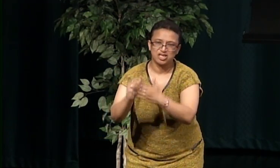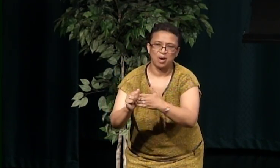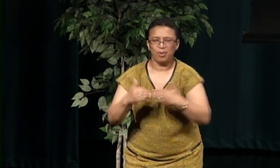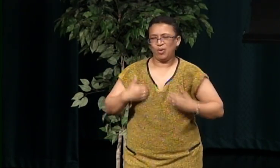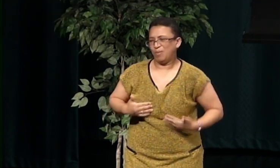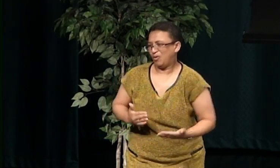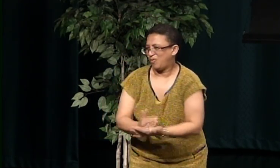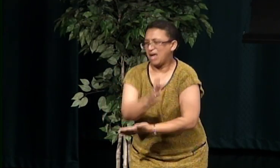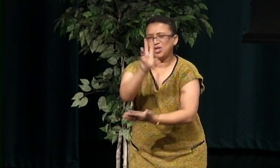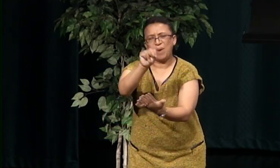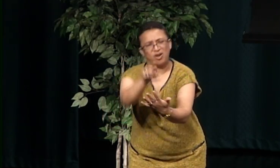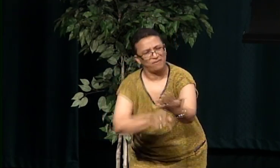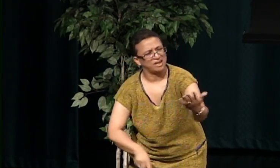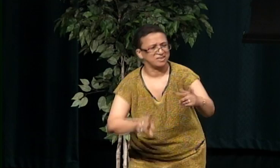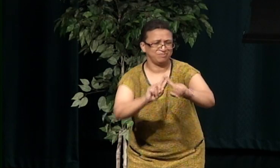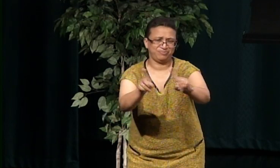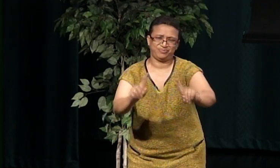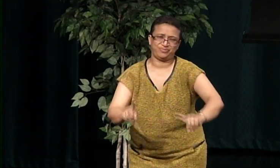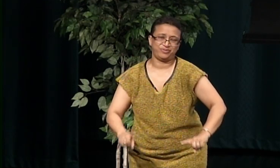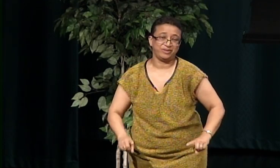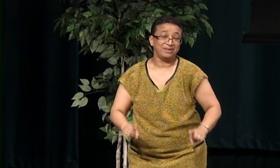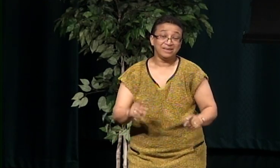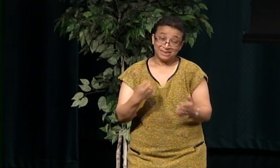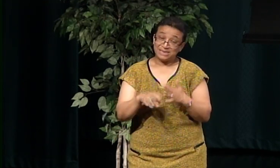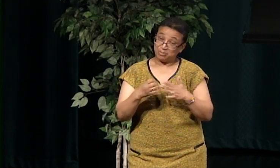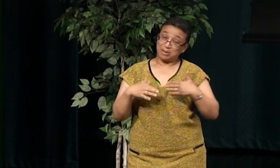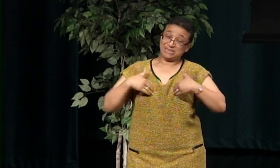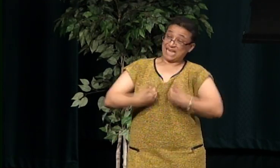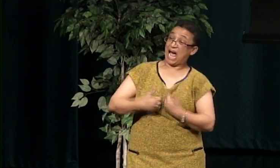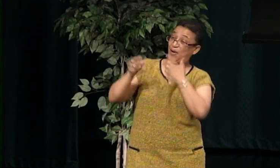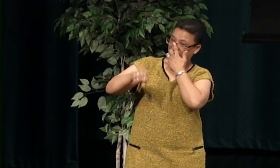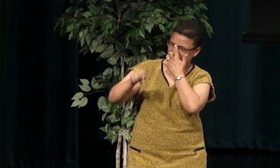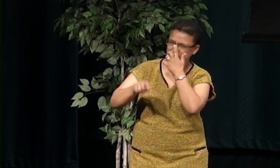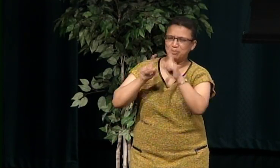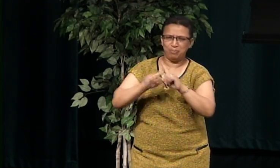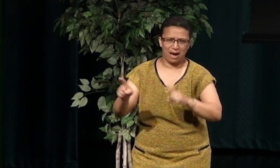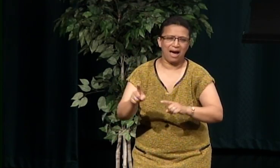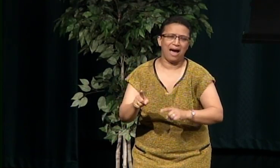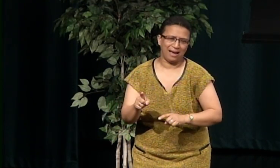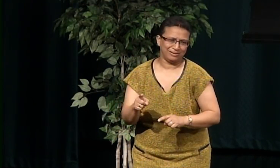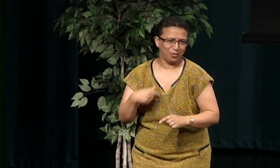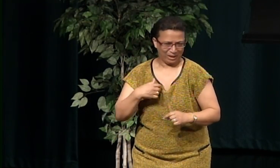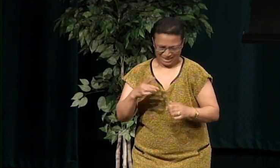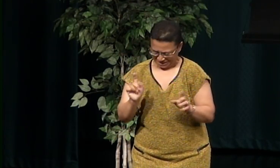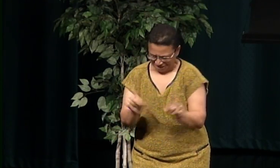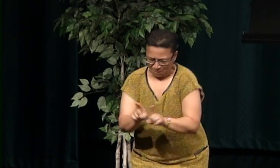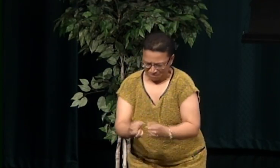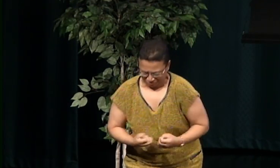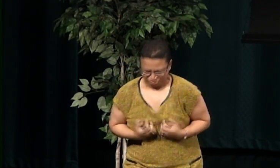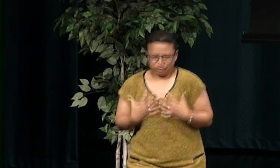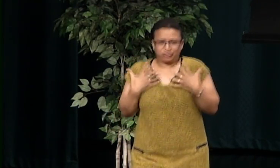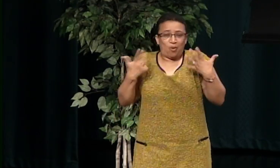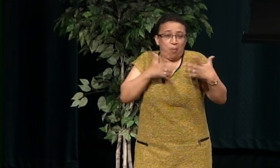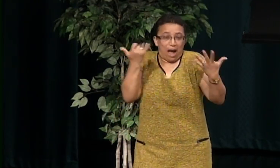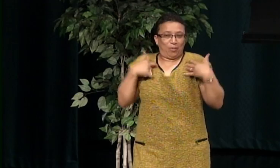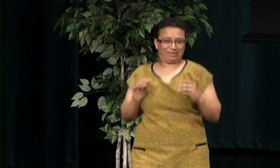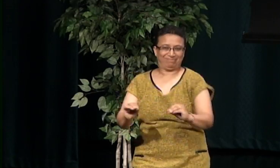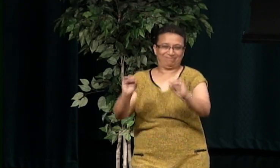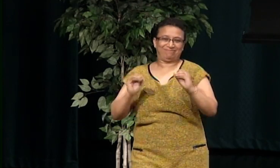of building leadership and doing education and advocacy. It can be wearisome.